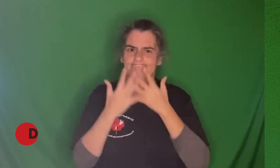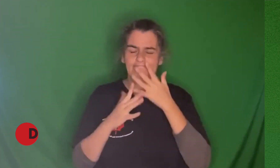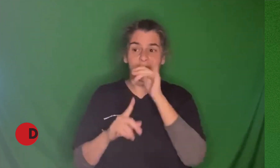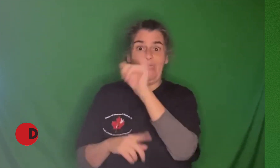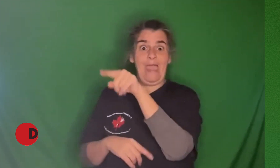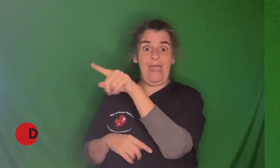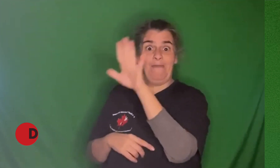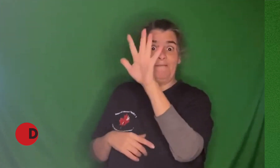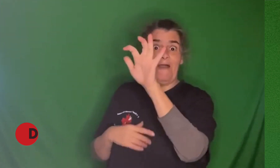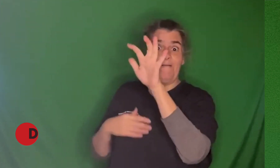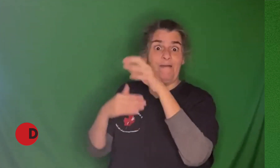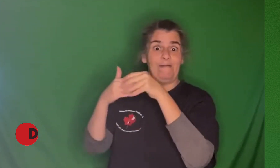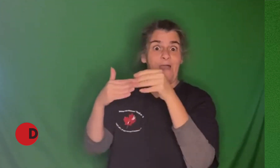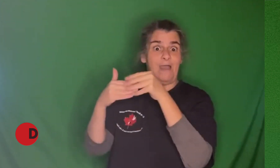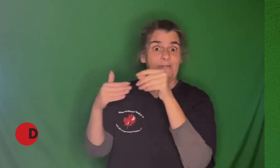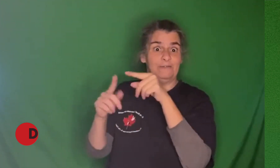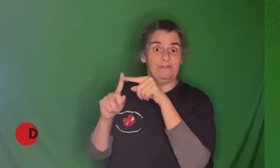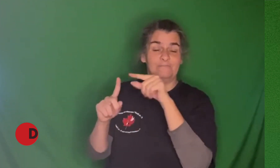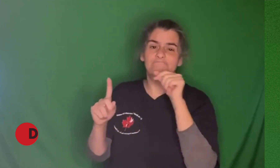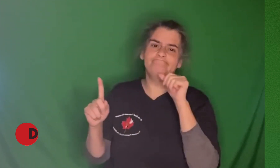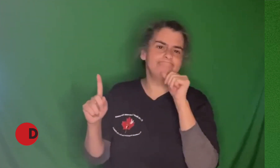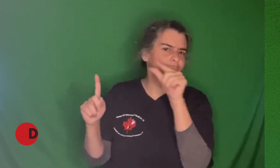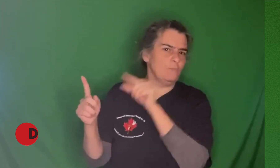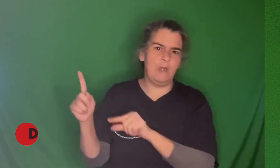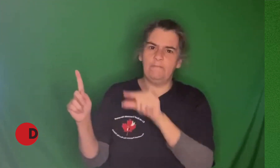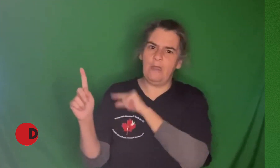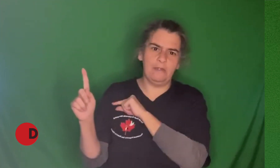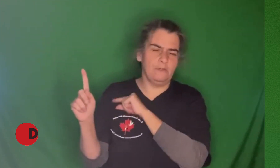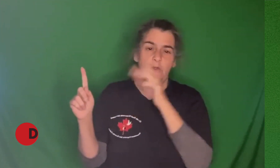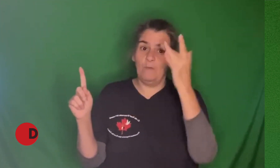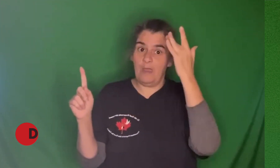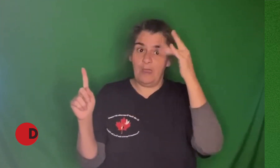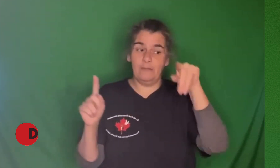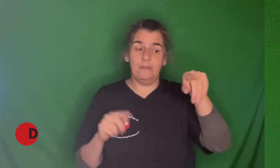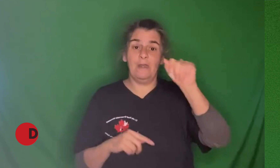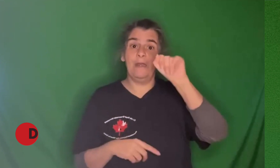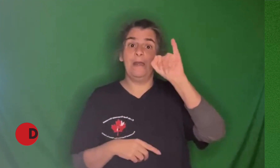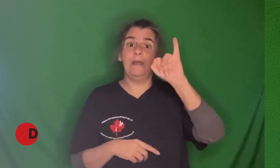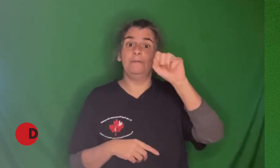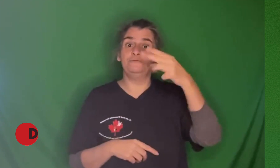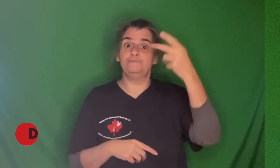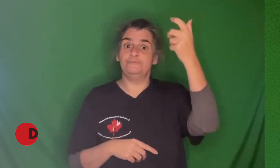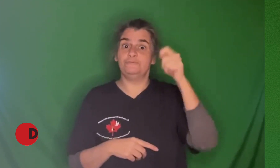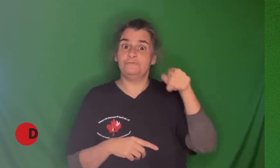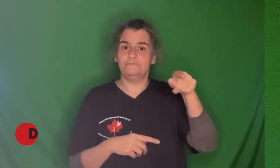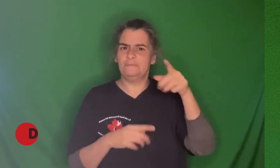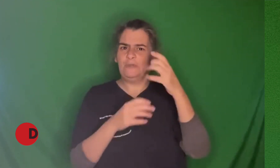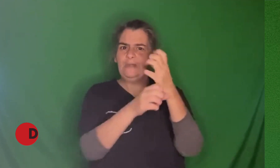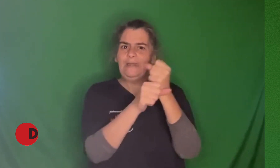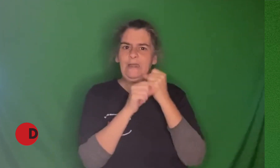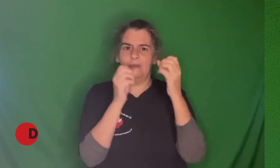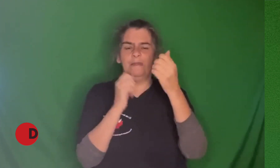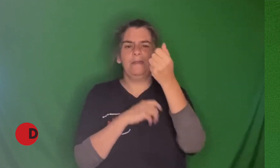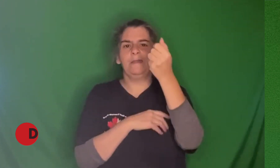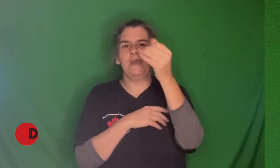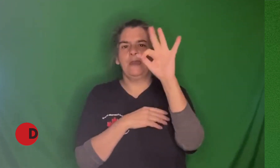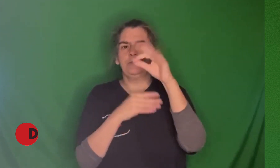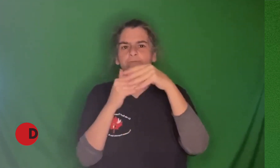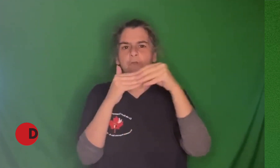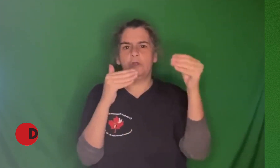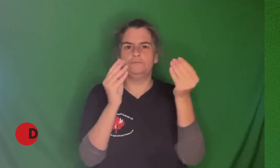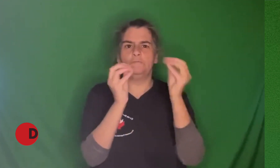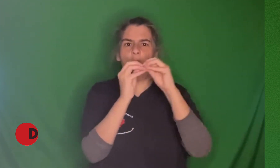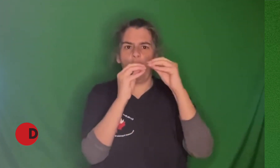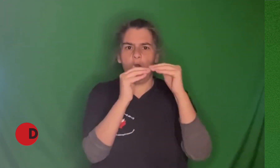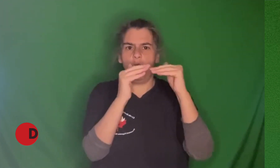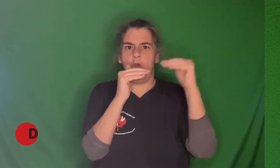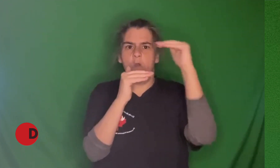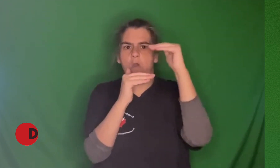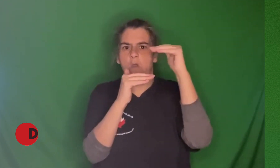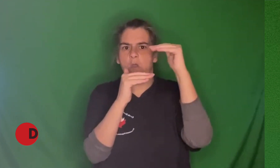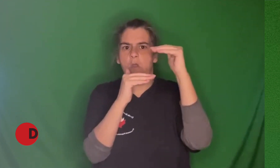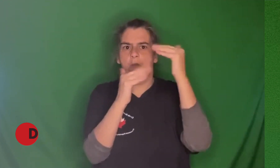they wouldn't qualify for the $500 top up as AISH pays $19 more